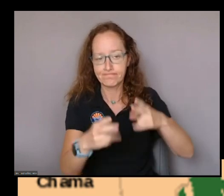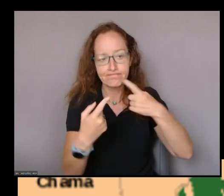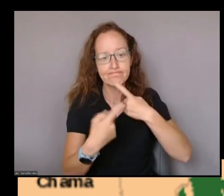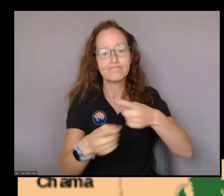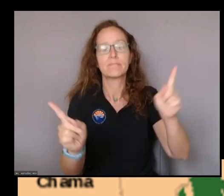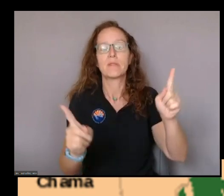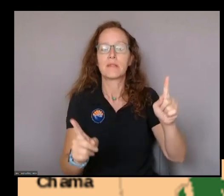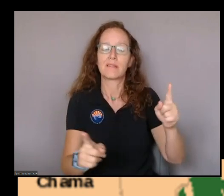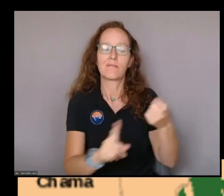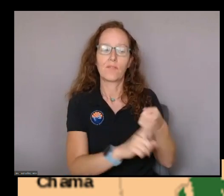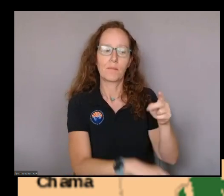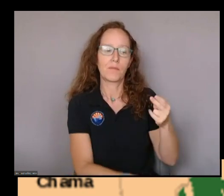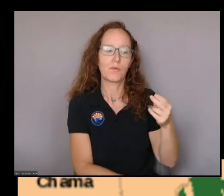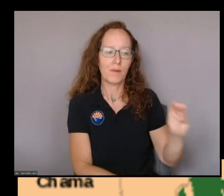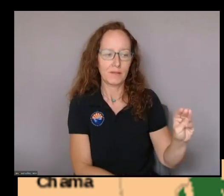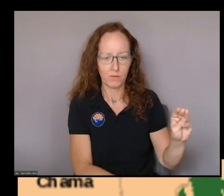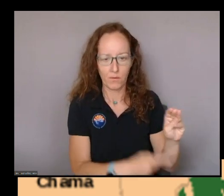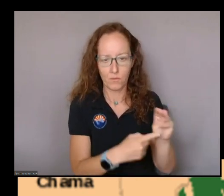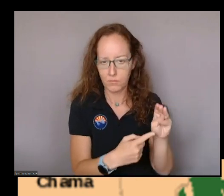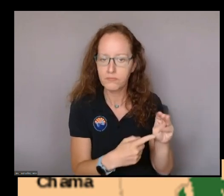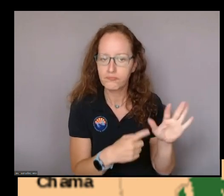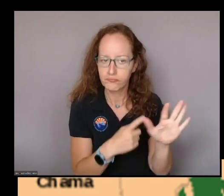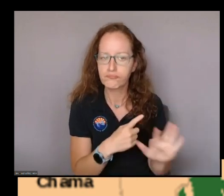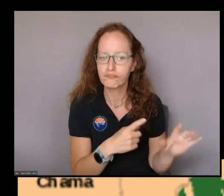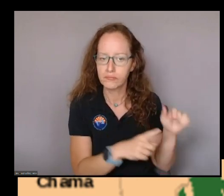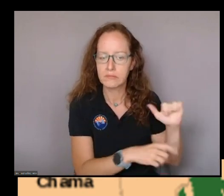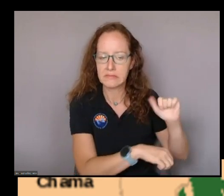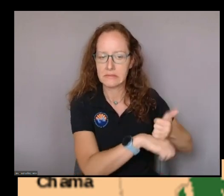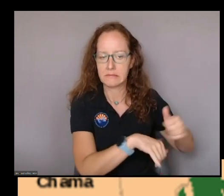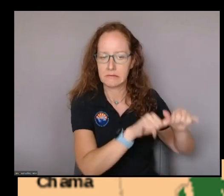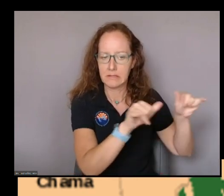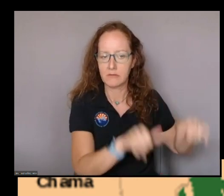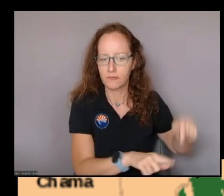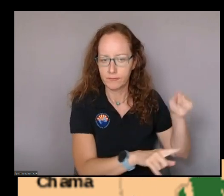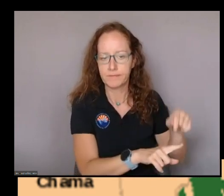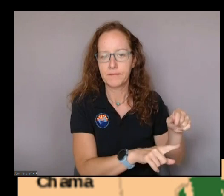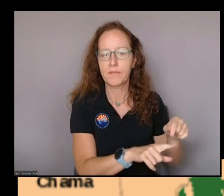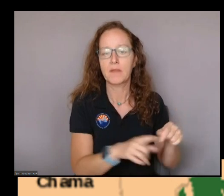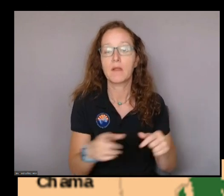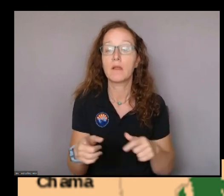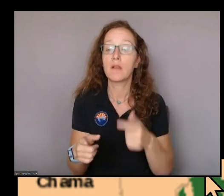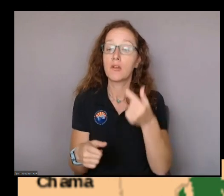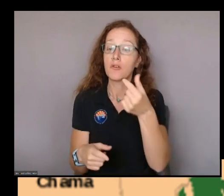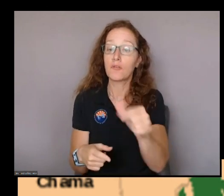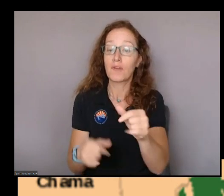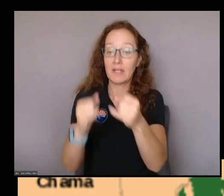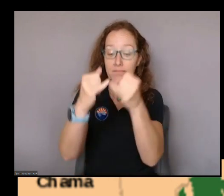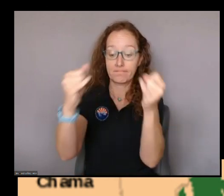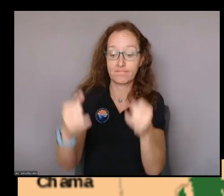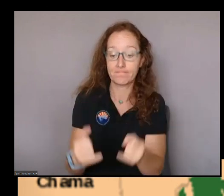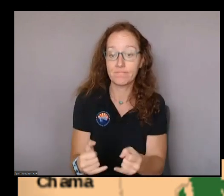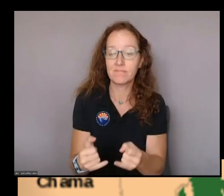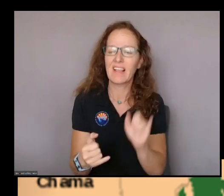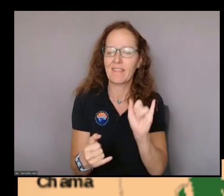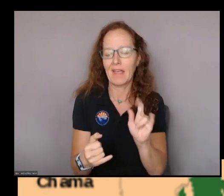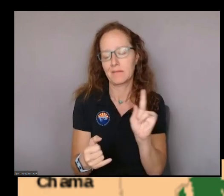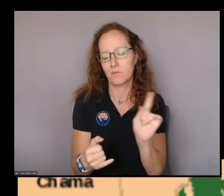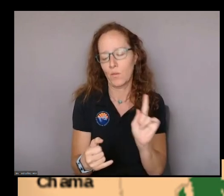is basically where our fire is located, is the biggest threat for seeing flash flooding. Really takes just one storm